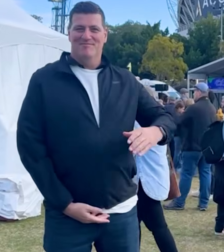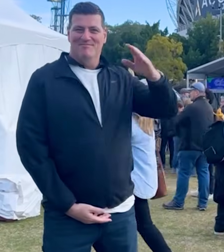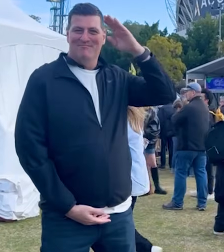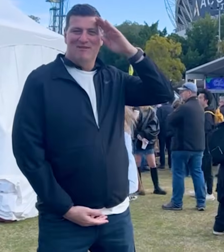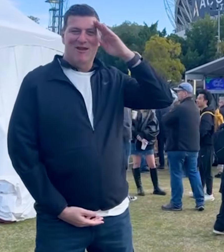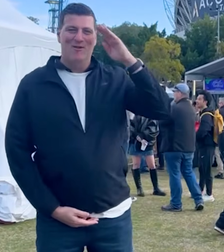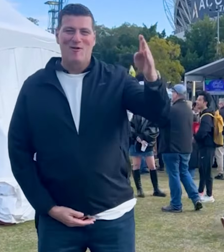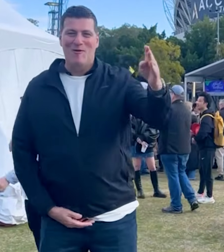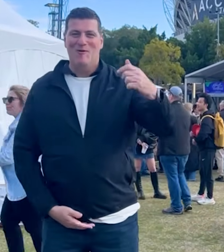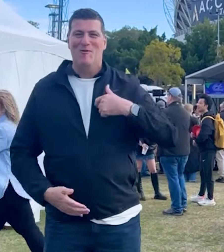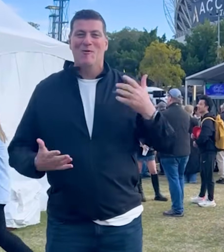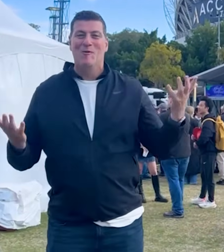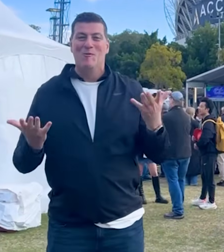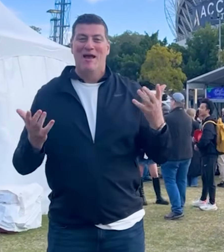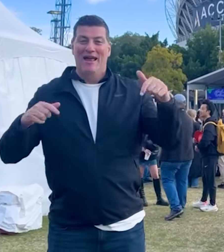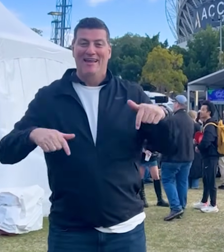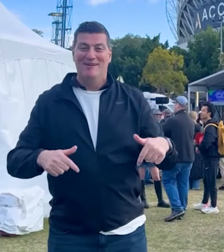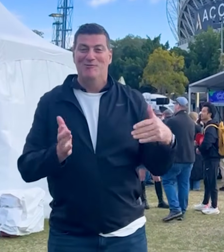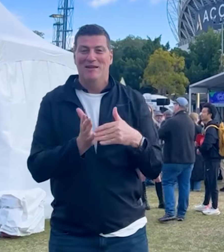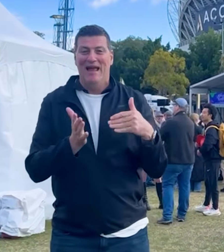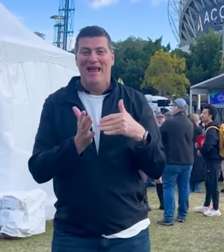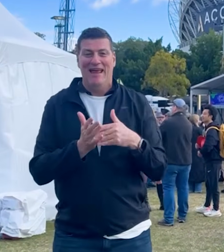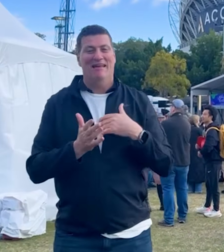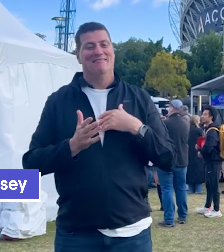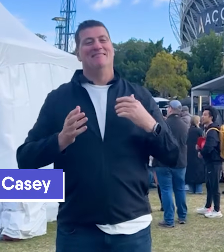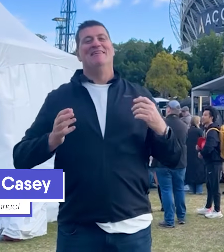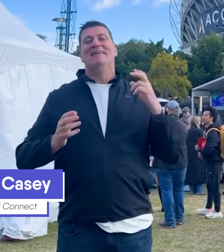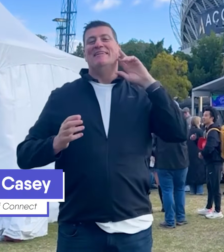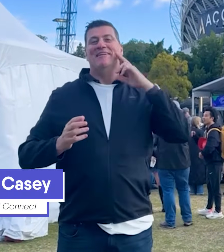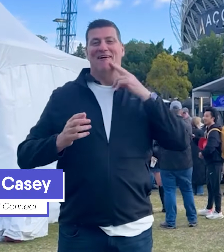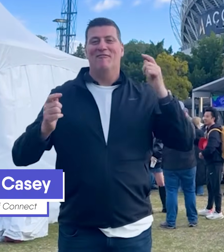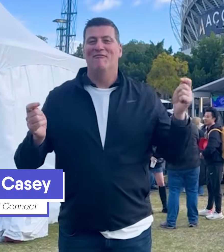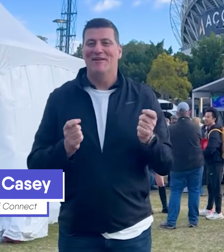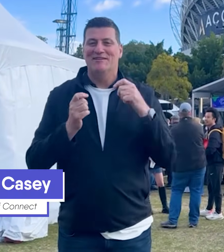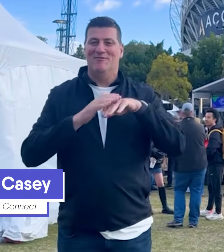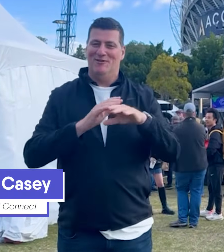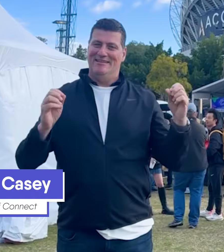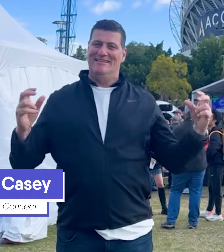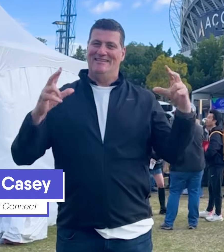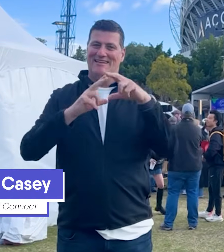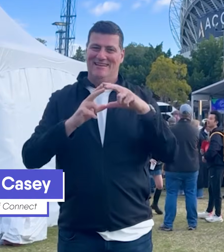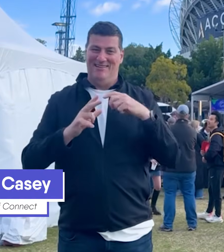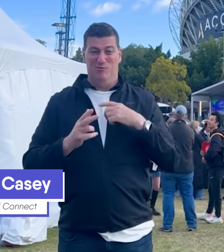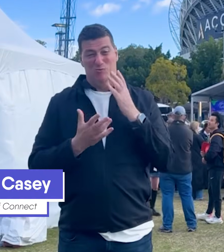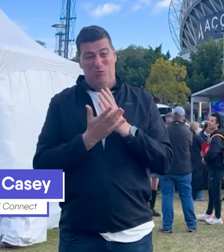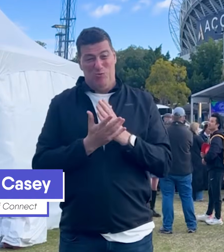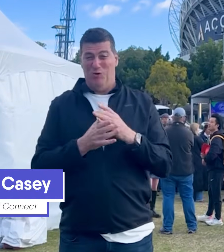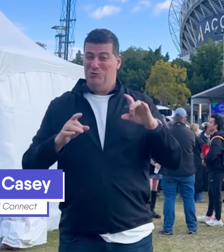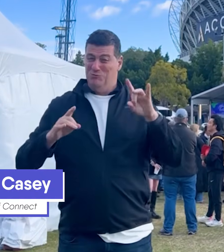Hello. I'm at the Deaf Festival in Sydney